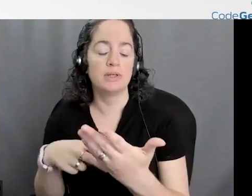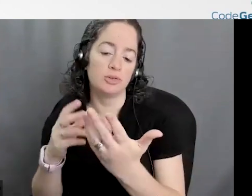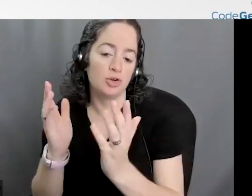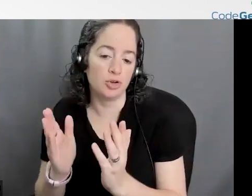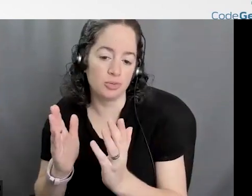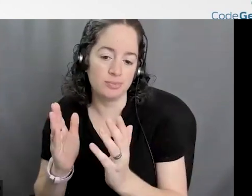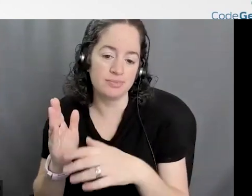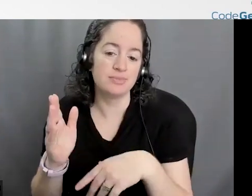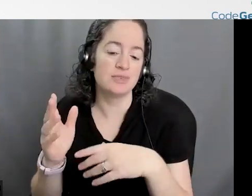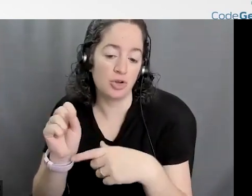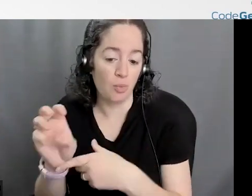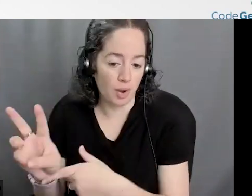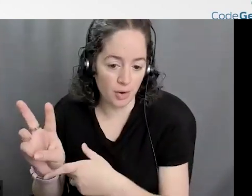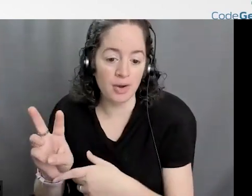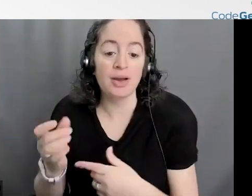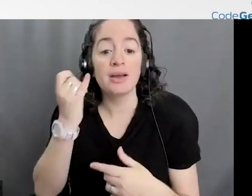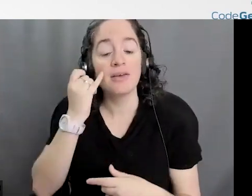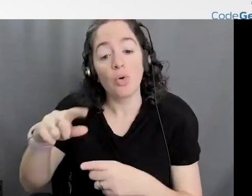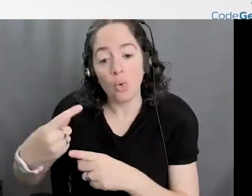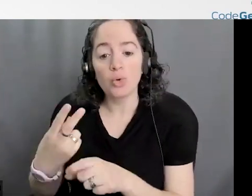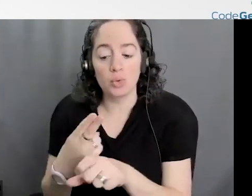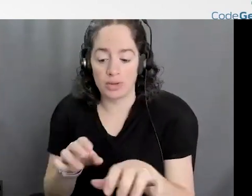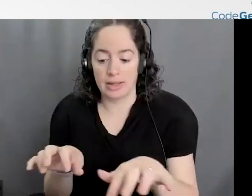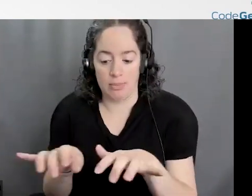using keyboard only, and using mobile devices.